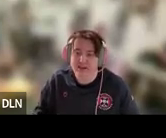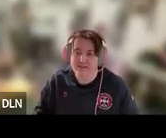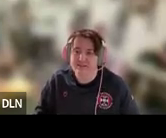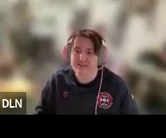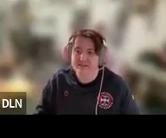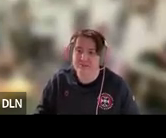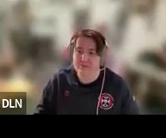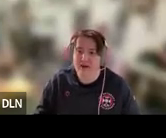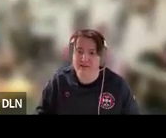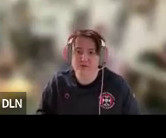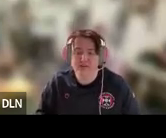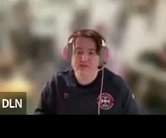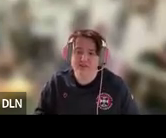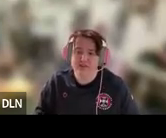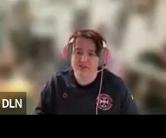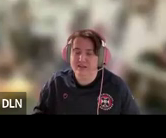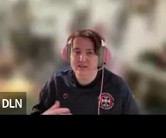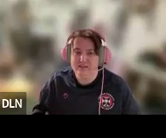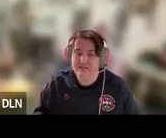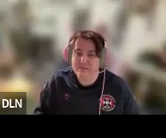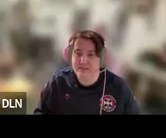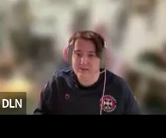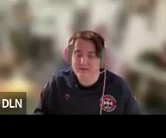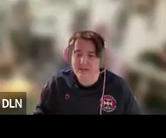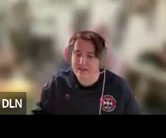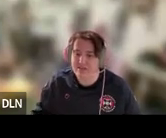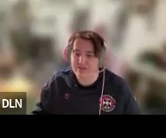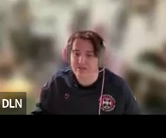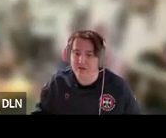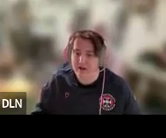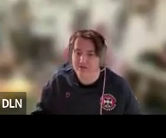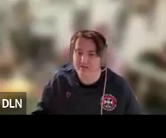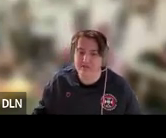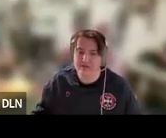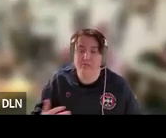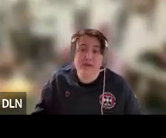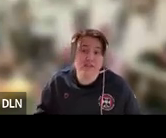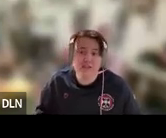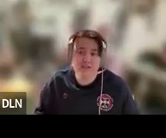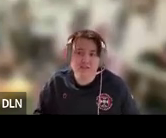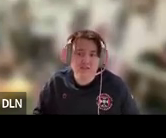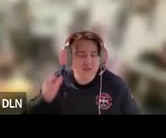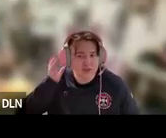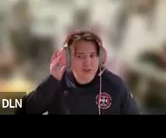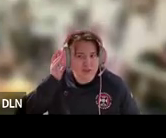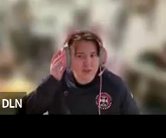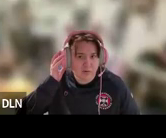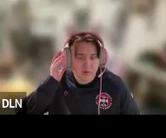chat and seeing some people ask questions about the steps that they would take to kind of, you know, make change at their university